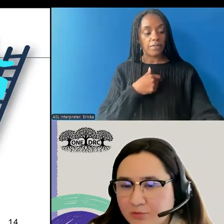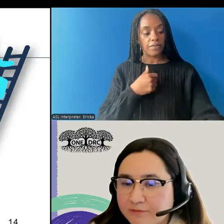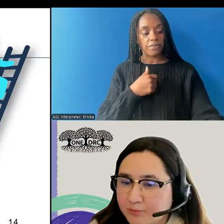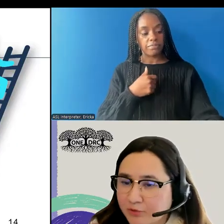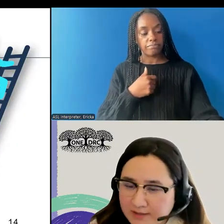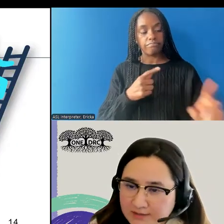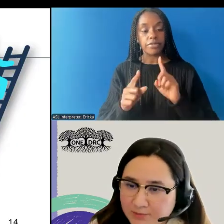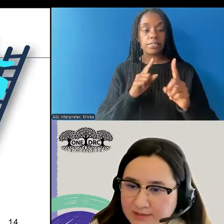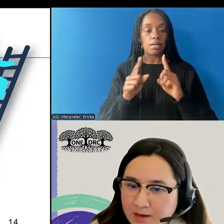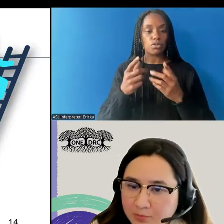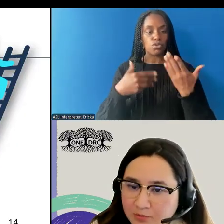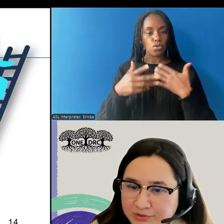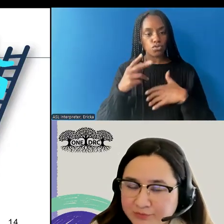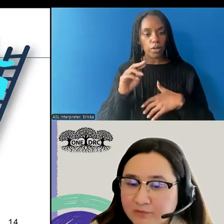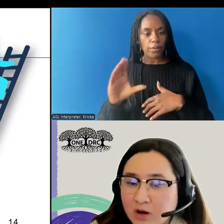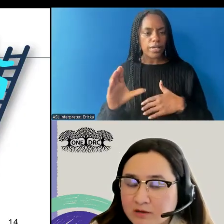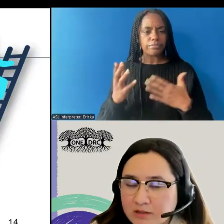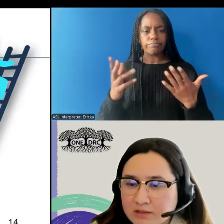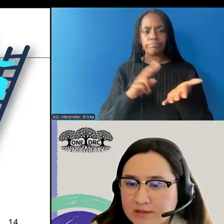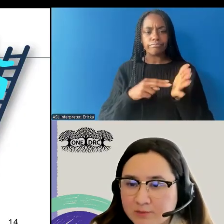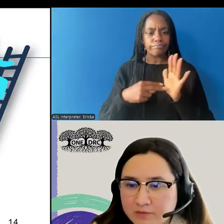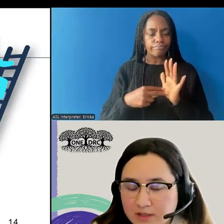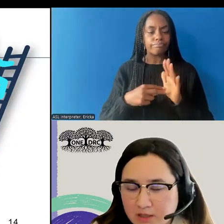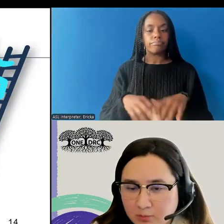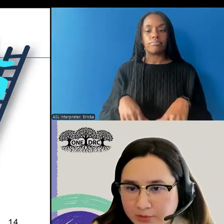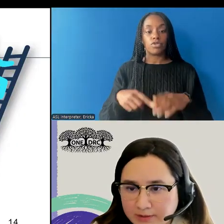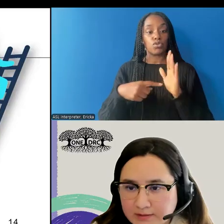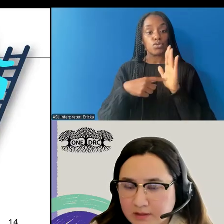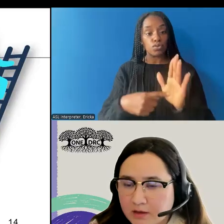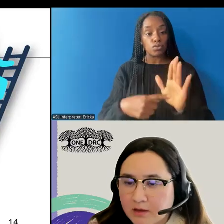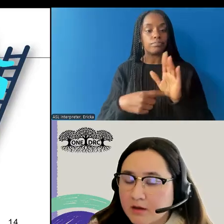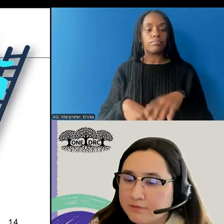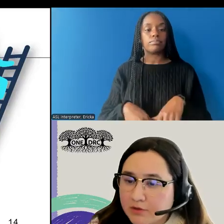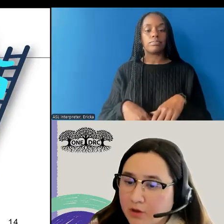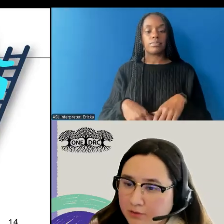We've provided some examples. We've gone into some of the key points of the law.